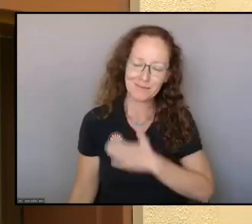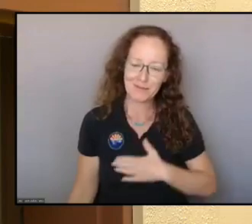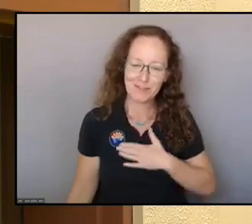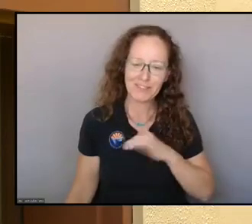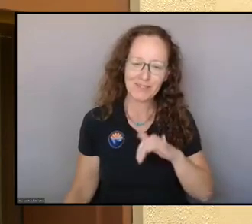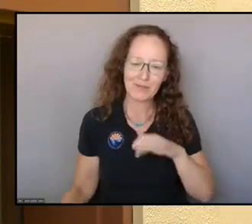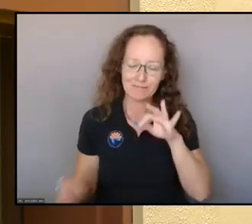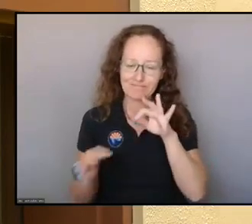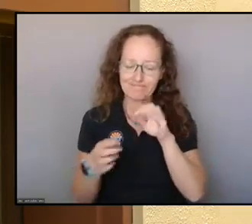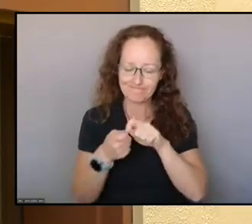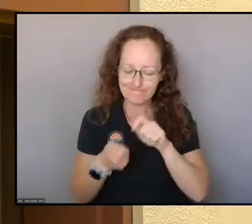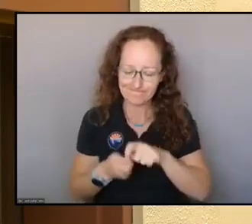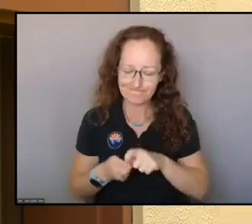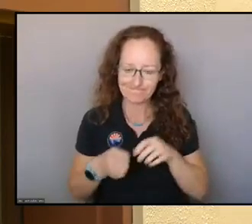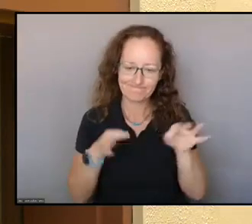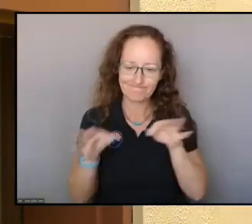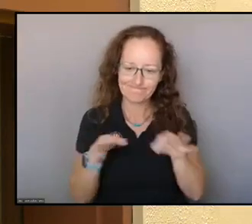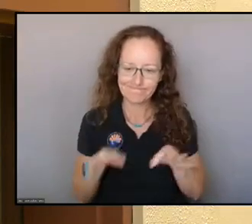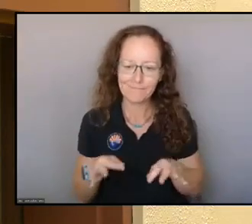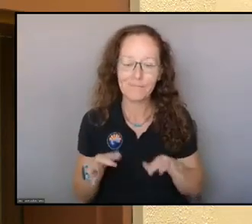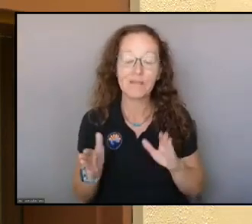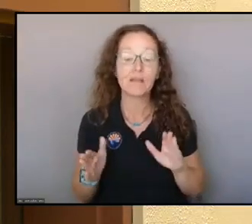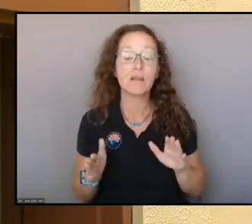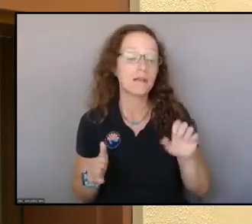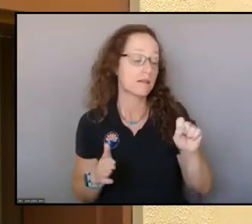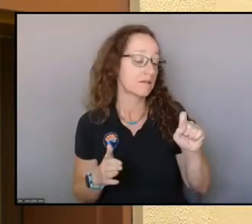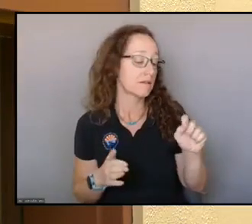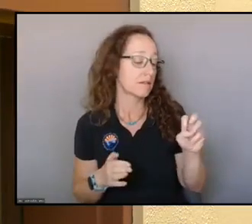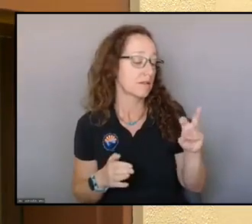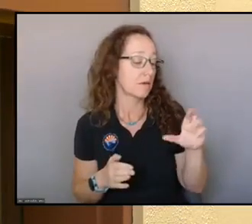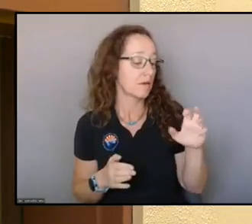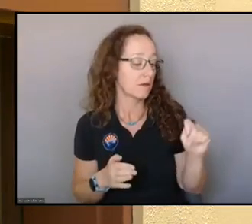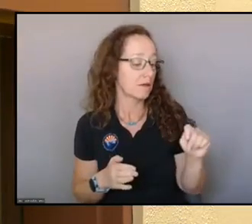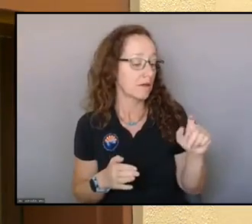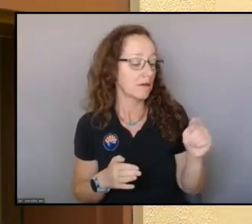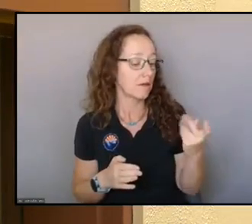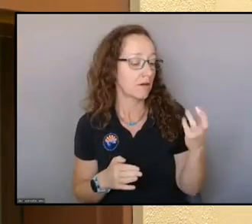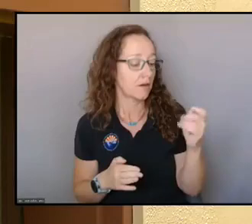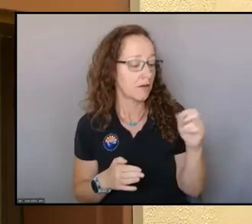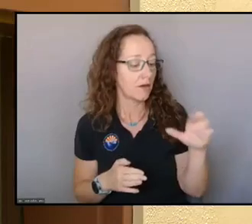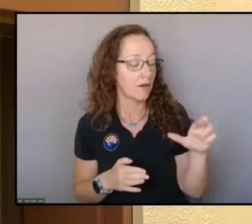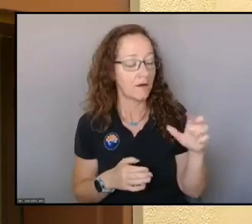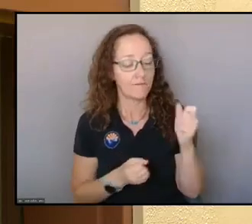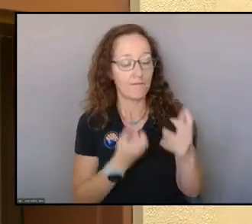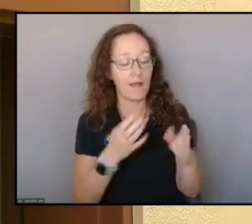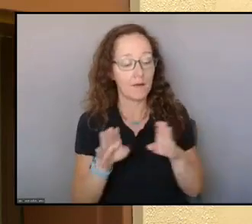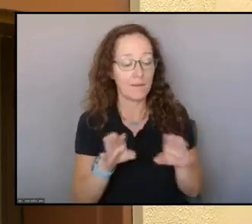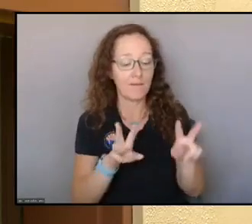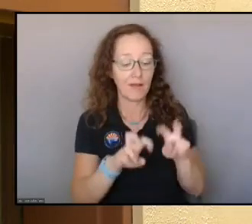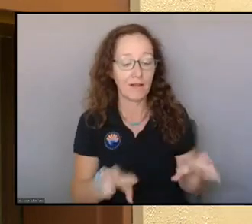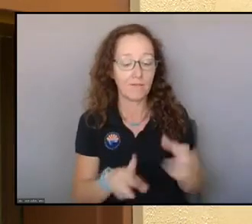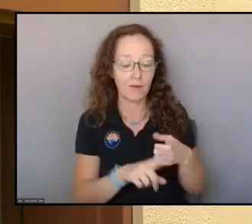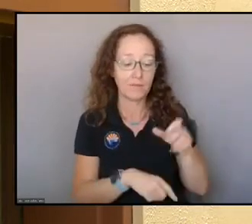WE APPRECIATE THAT DETAILED UPDATE. AND STEWART TURNER IS A FIRE BEHAVIOR ANALYST WITH SOUTHWEST TEAM 1.